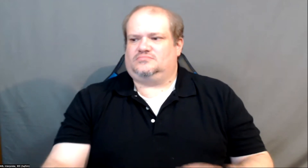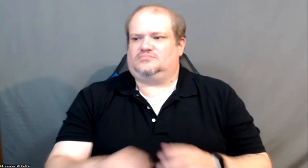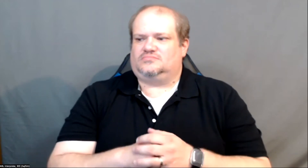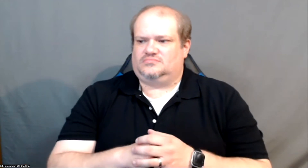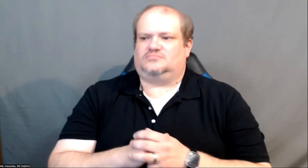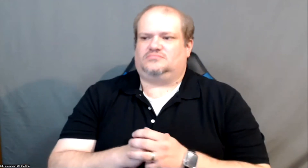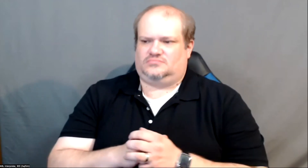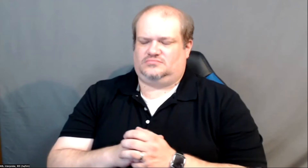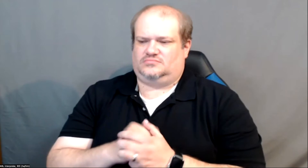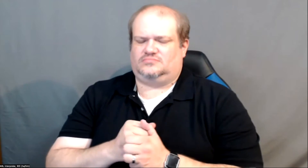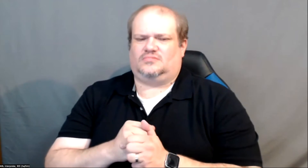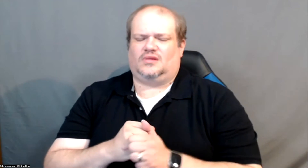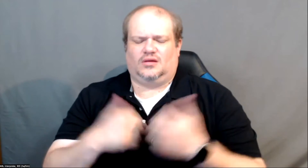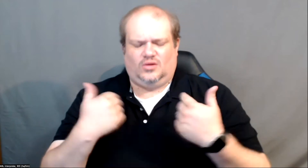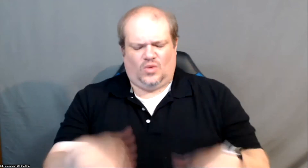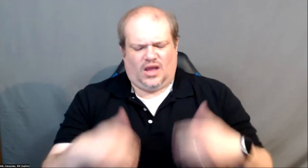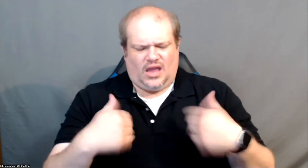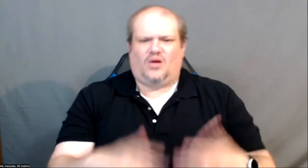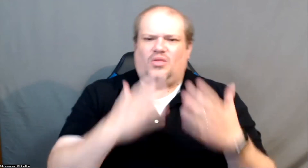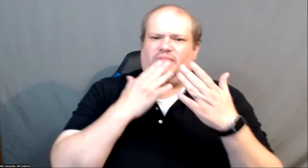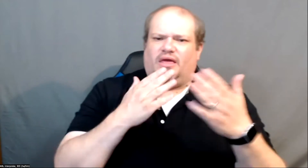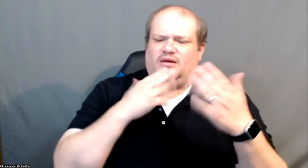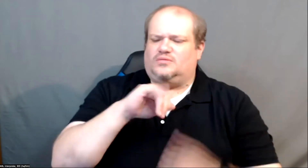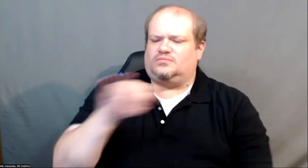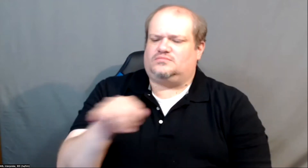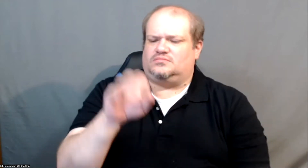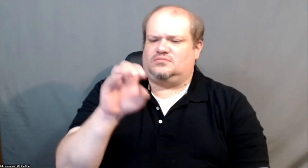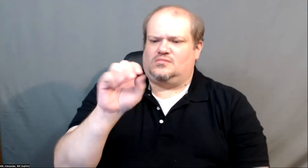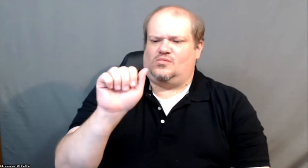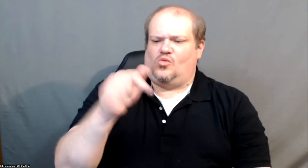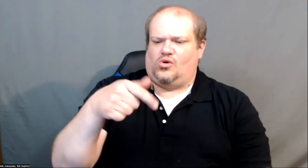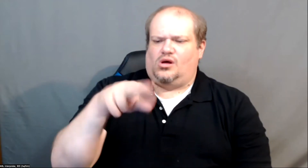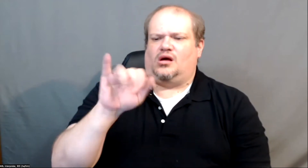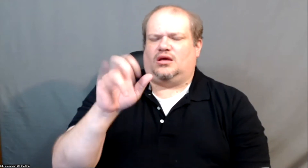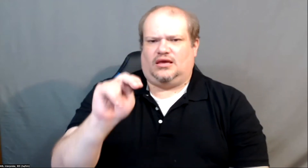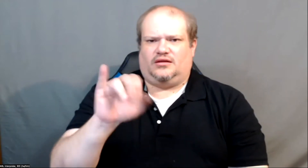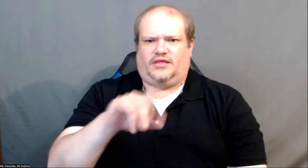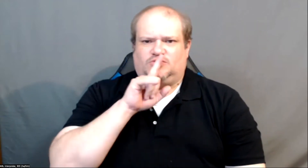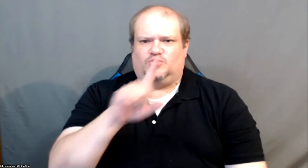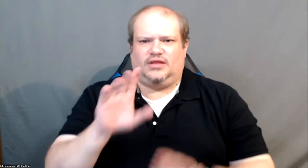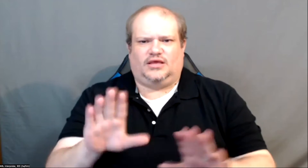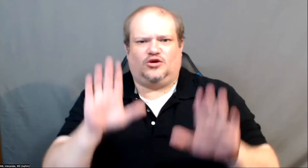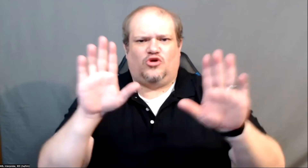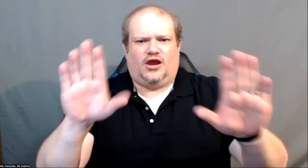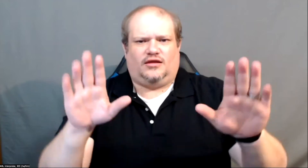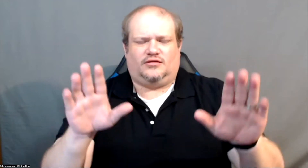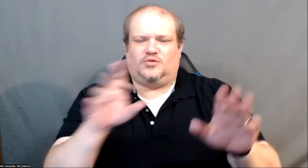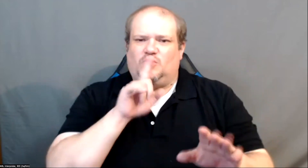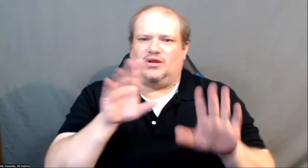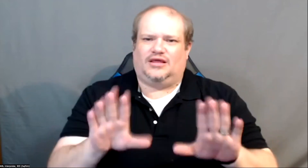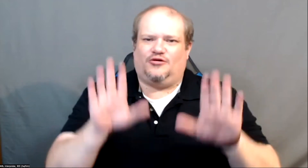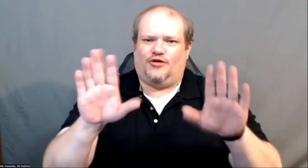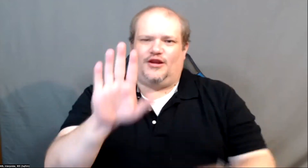Wow, thank you Joaquín. That was really great. And it was really great in your voice to, I don't